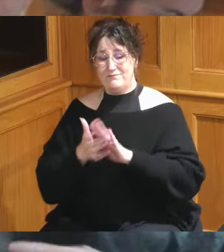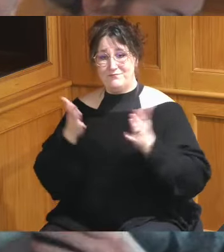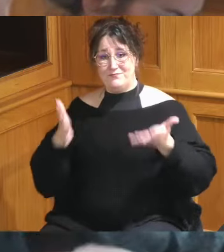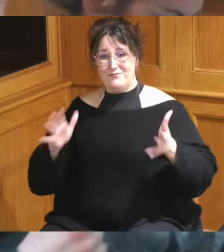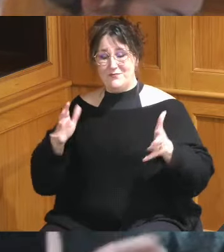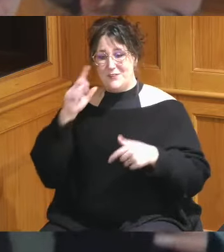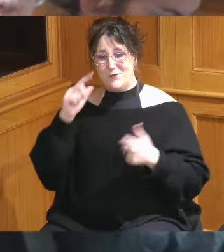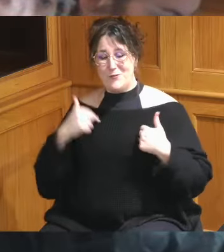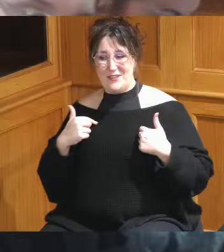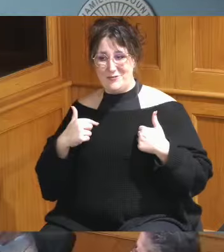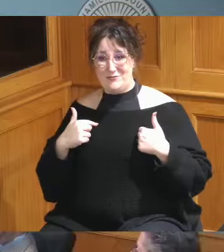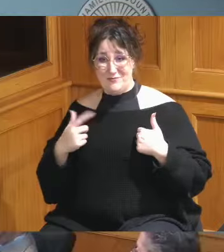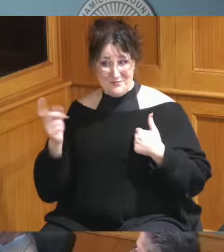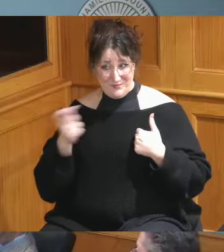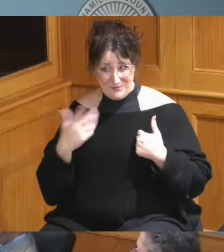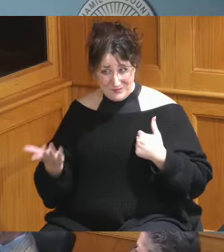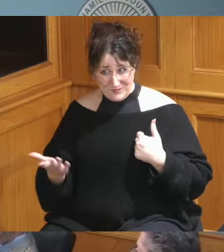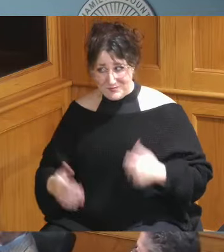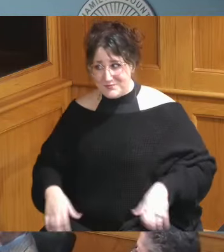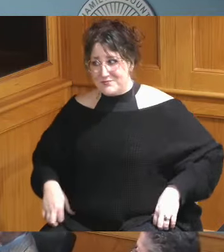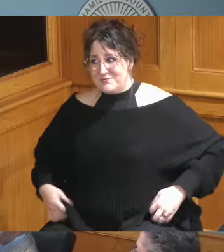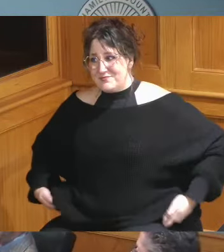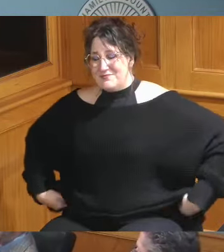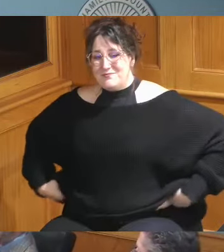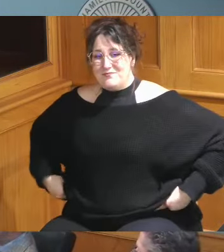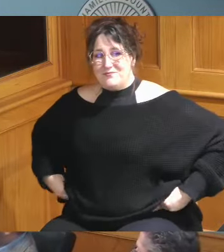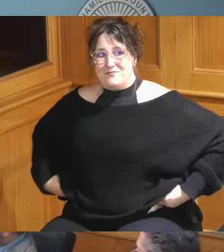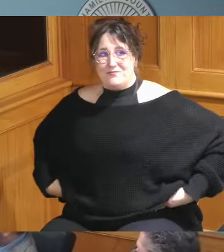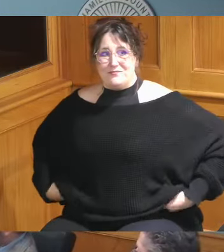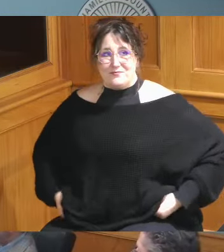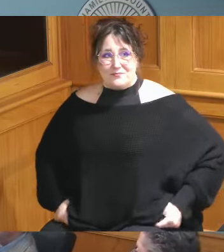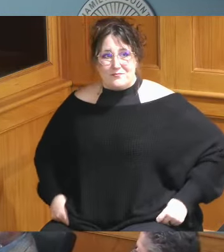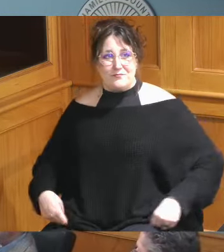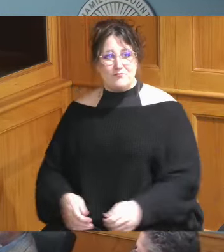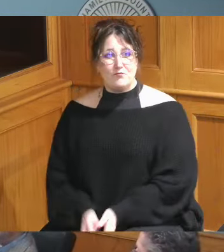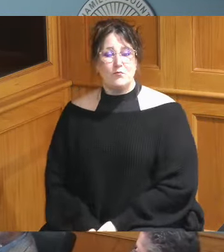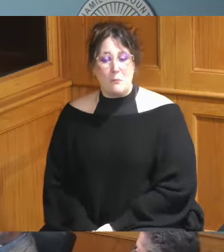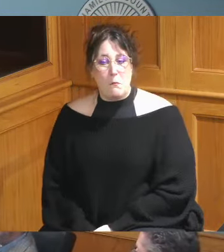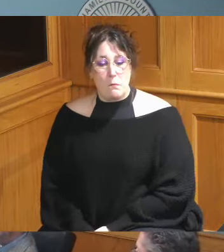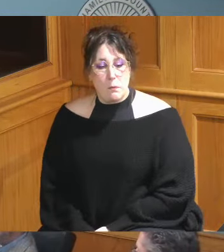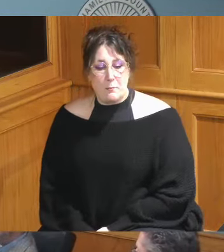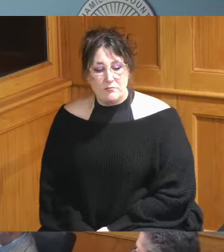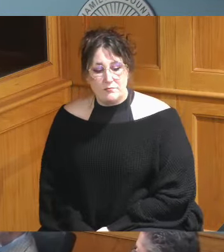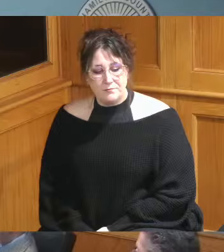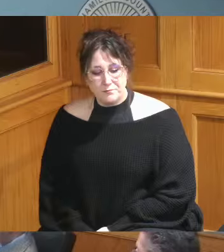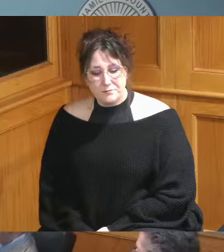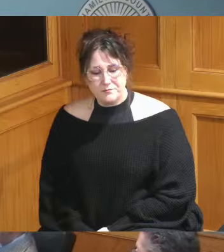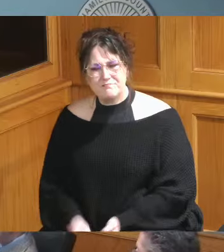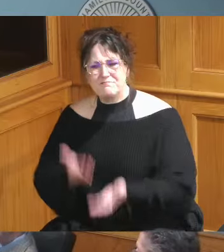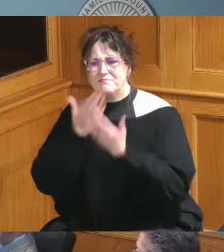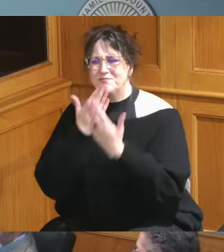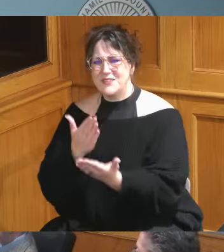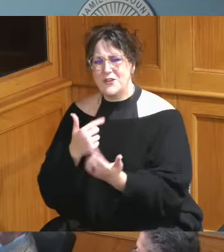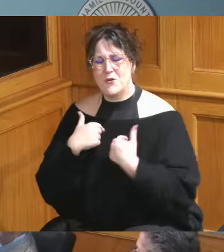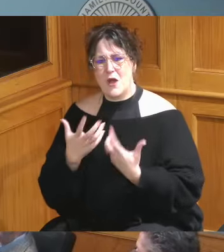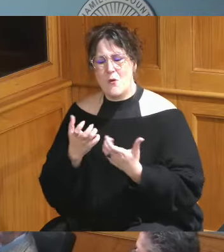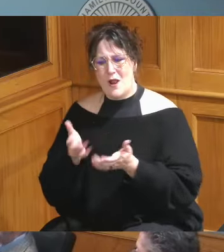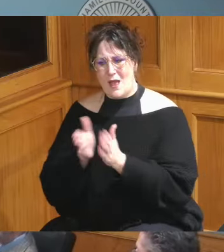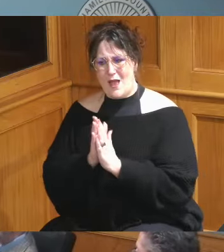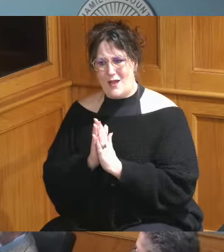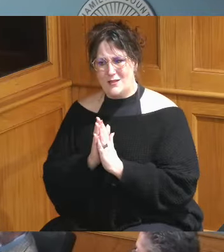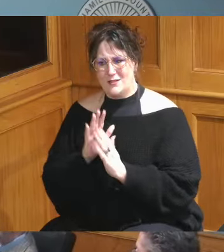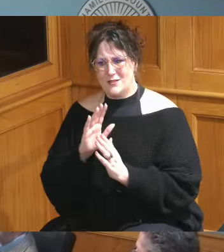to take any questions. Thank you. I would like to ask a question about item number nine. Did